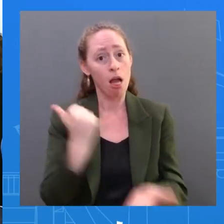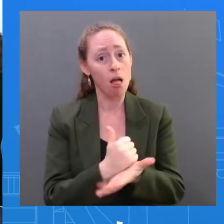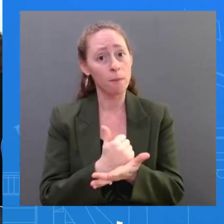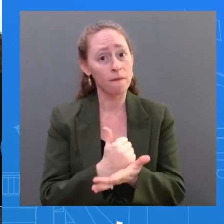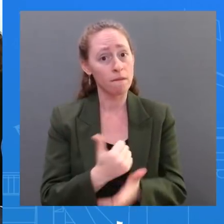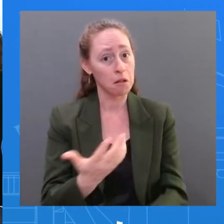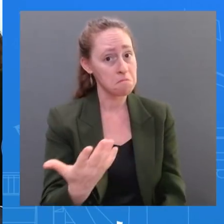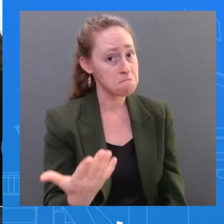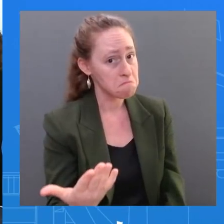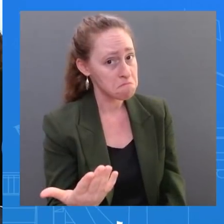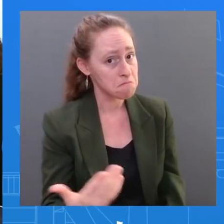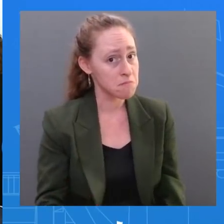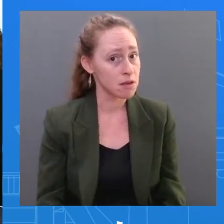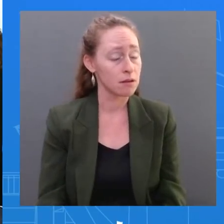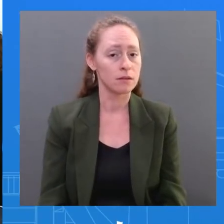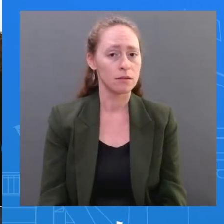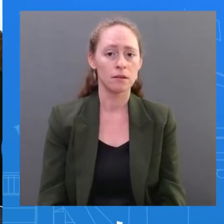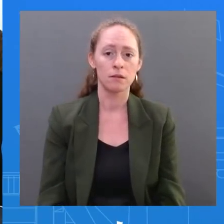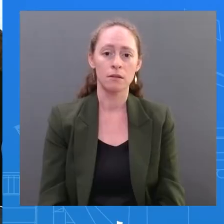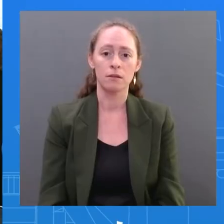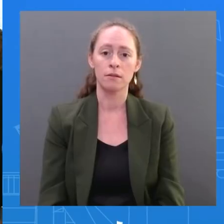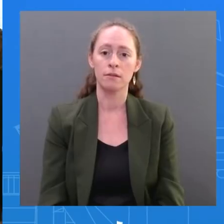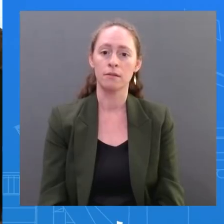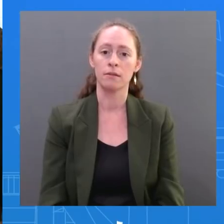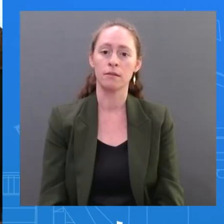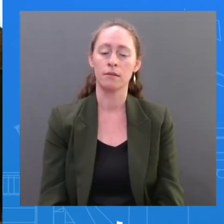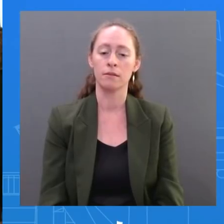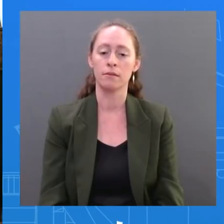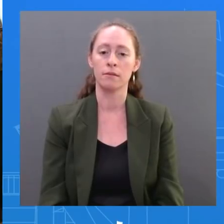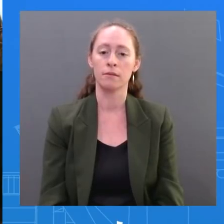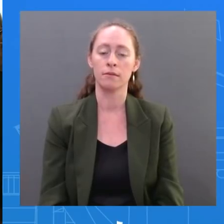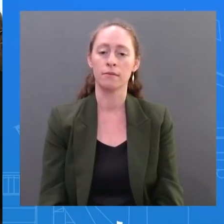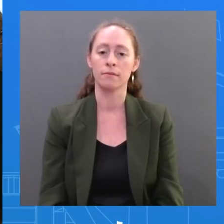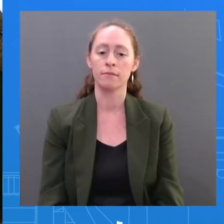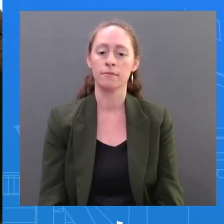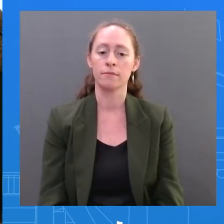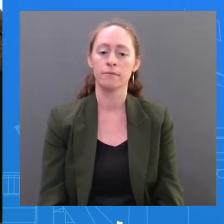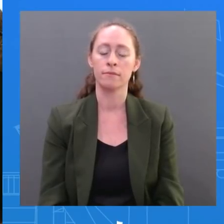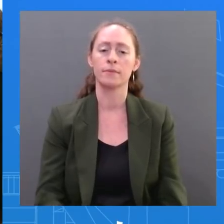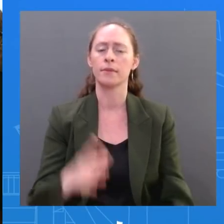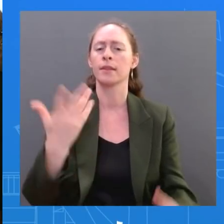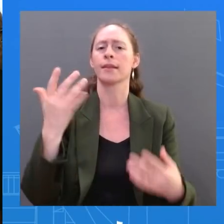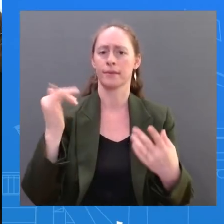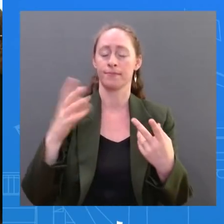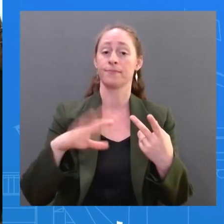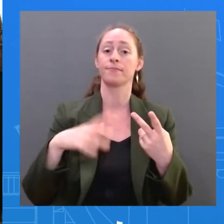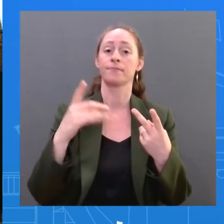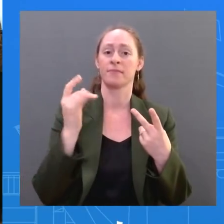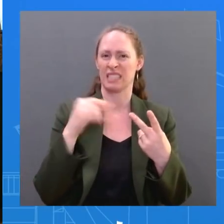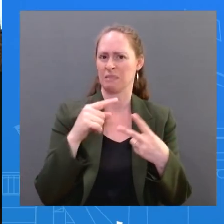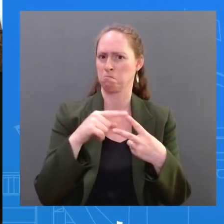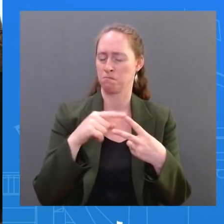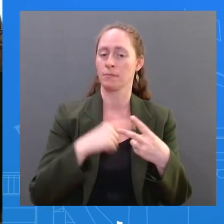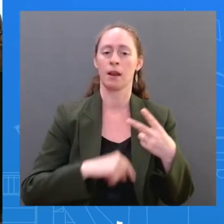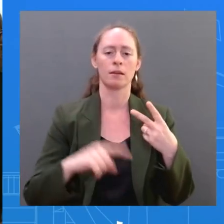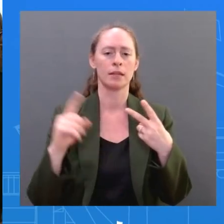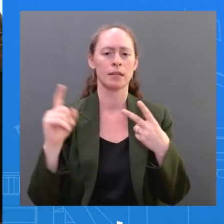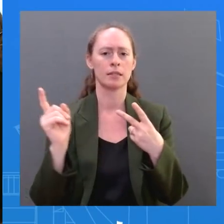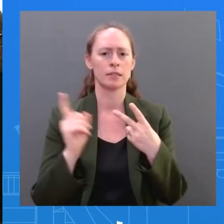And then secondly, if you could just broadly speak: There's been some frustration with abortion rights supporters